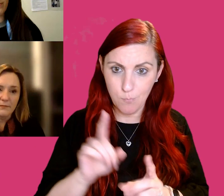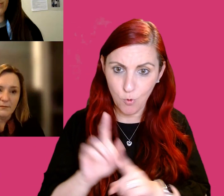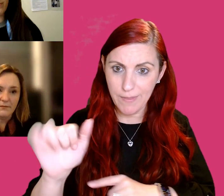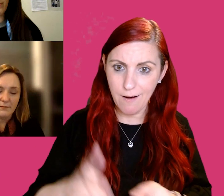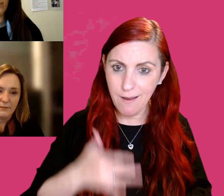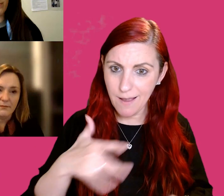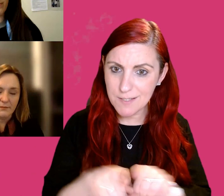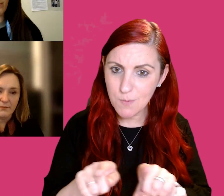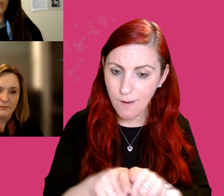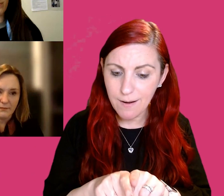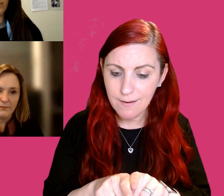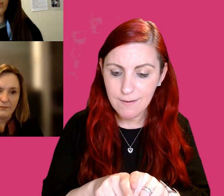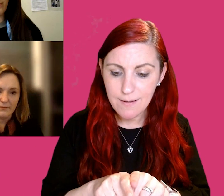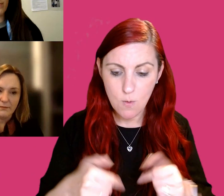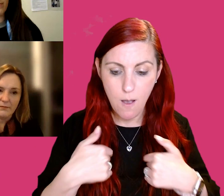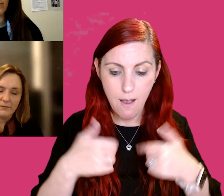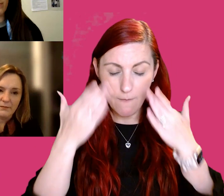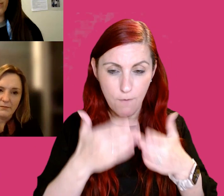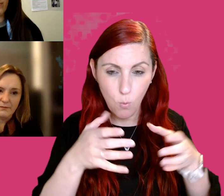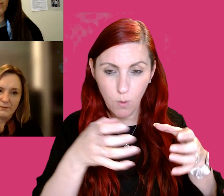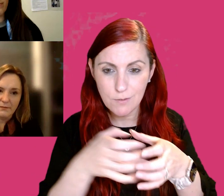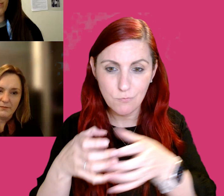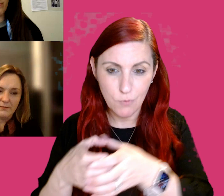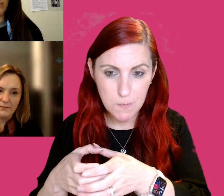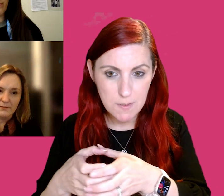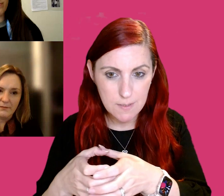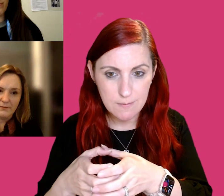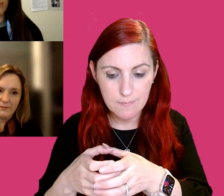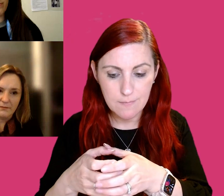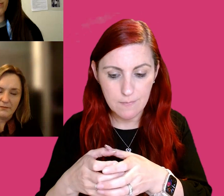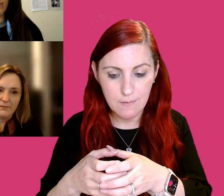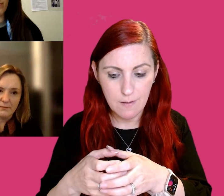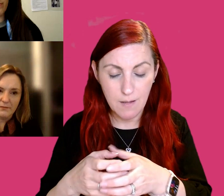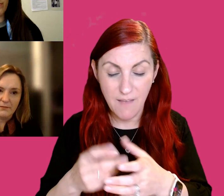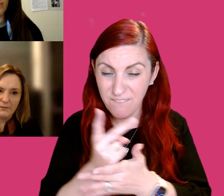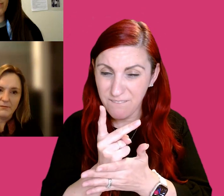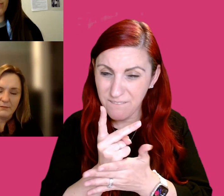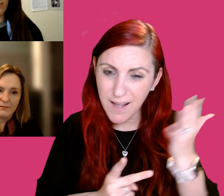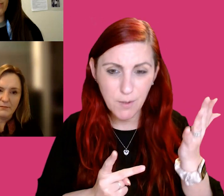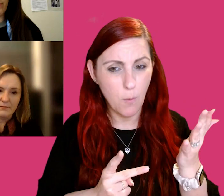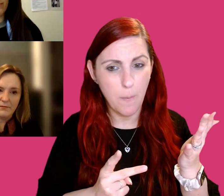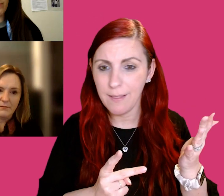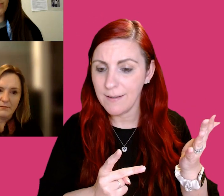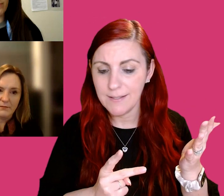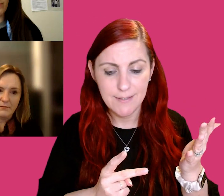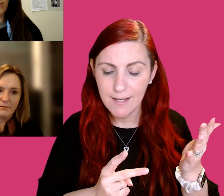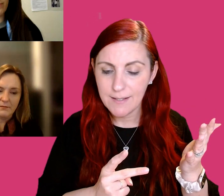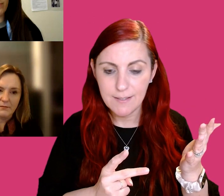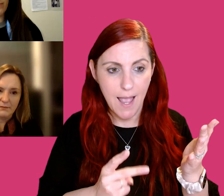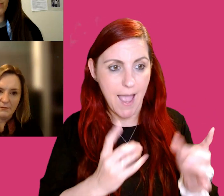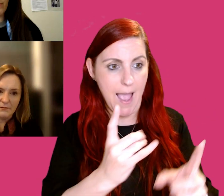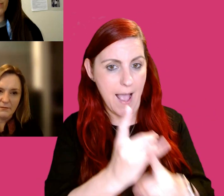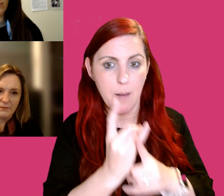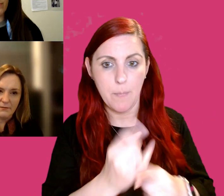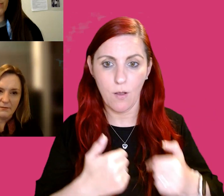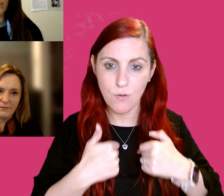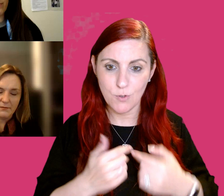so our focus groups were really uh invaluable I would say at just helping us design a better